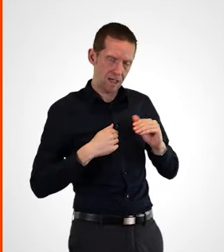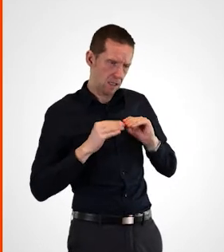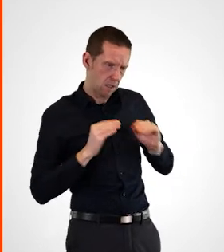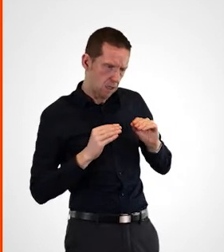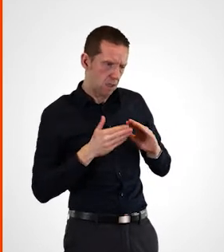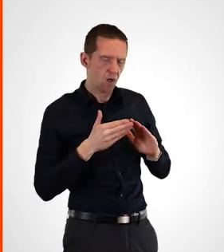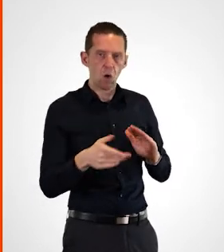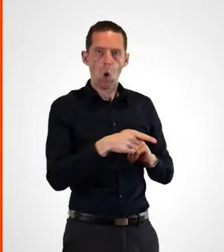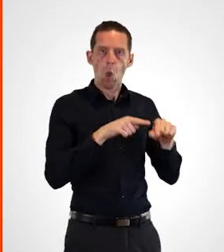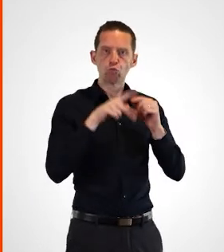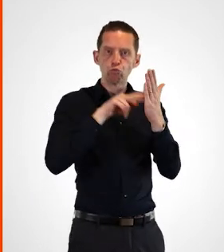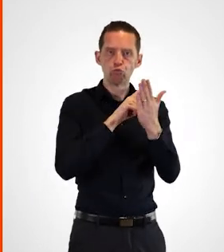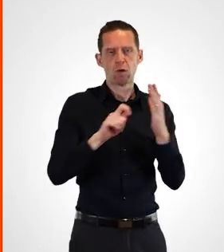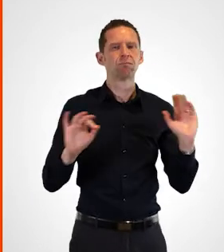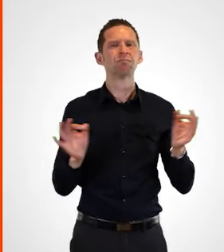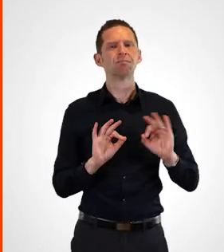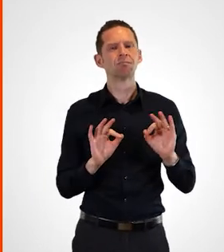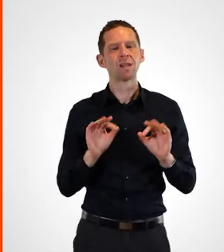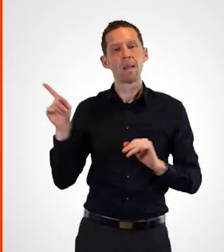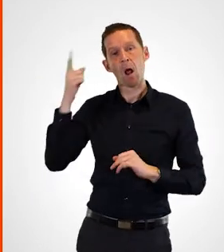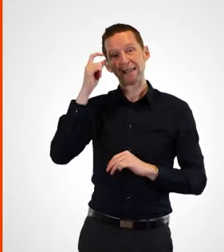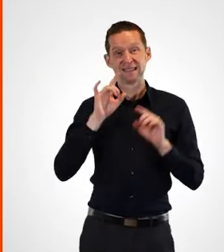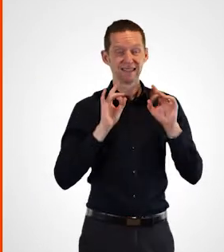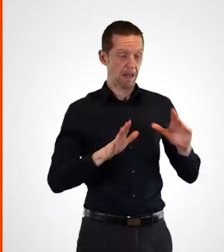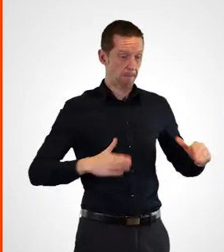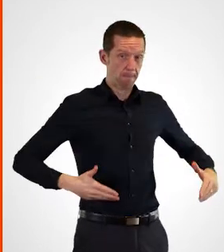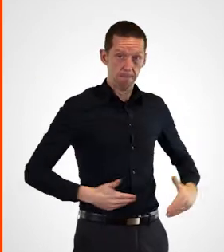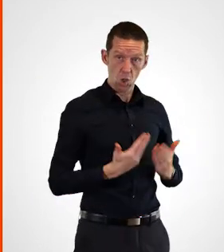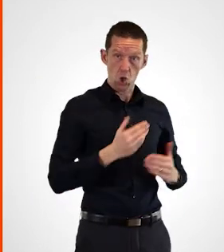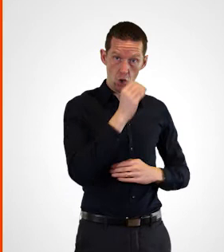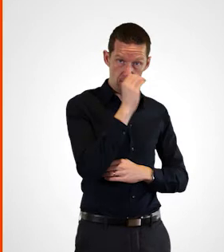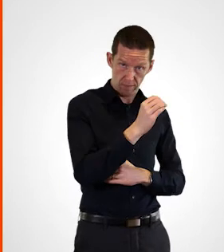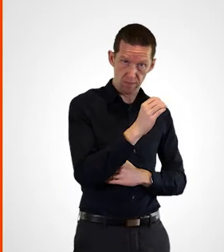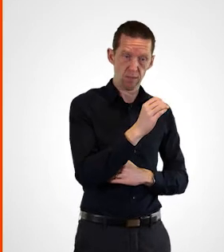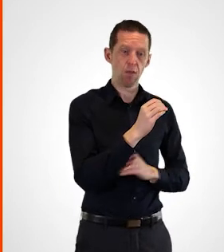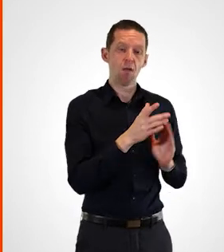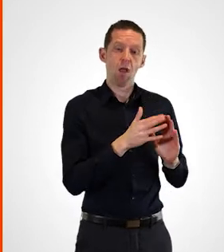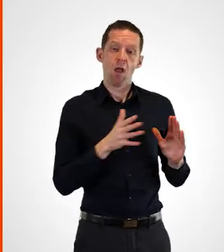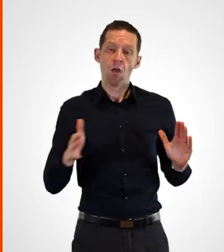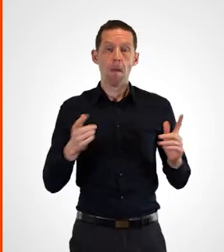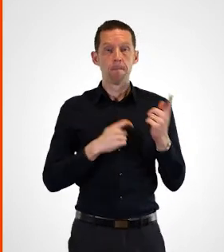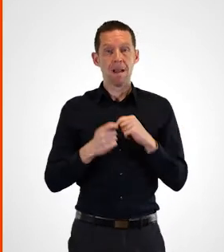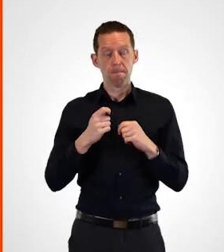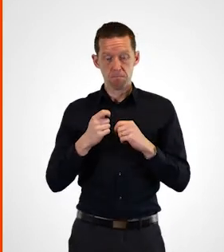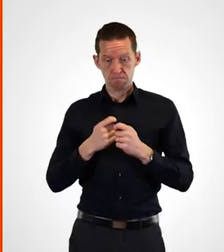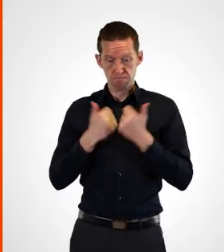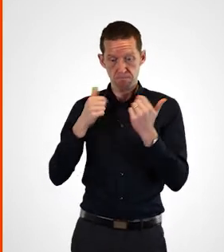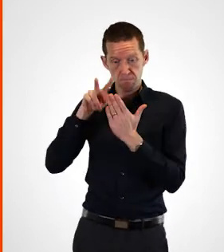in advance of children learning to read and write, but rather it started at birth and the process of becoming literate started there.